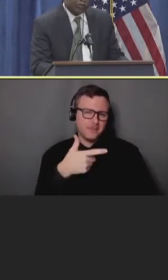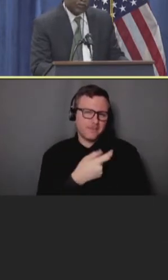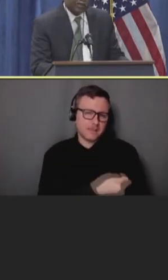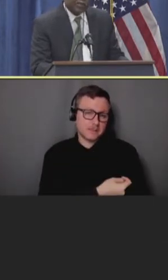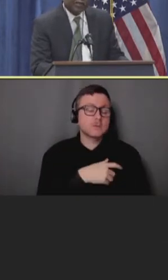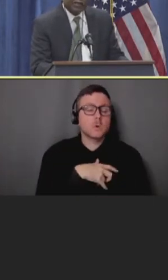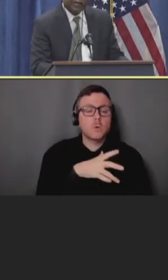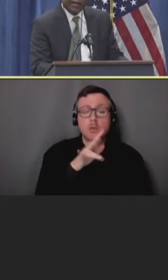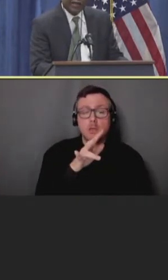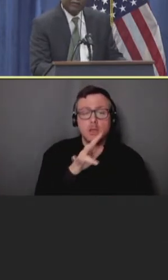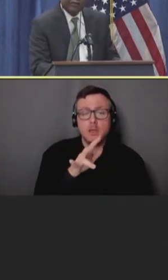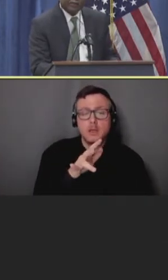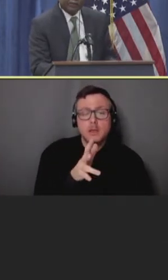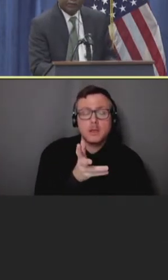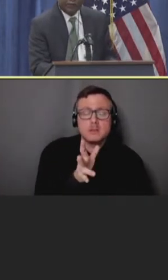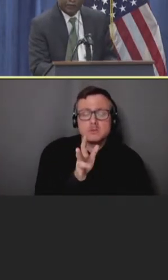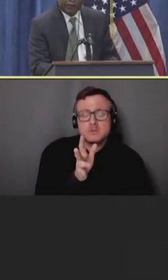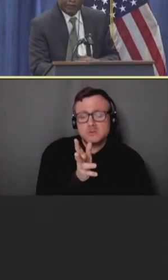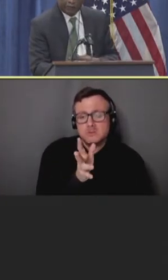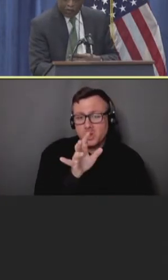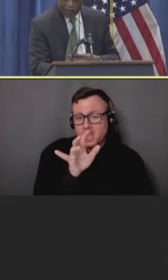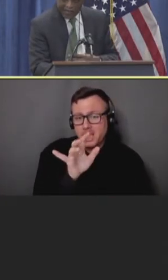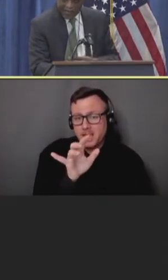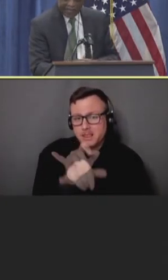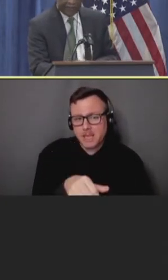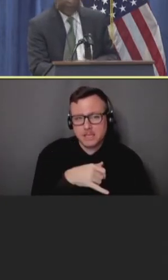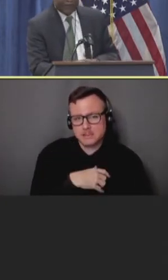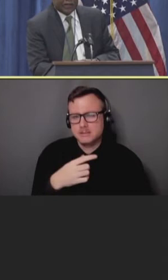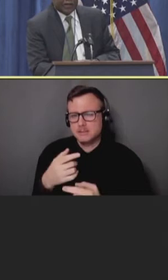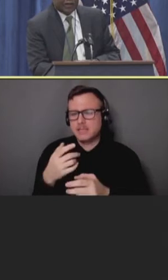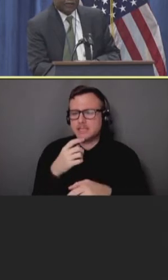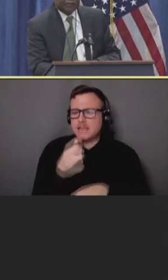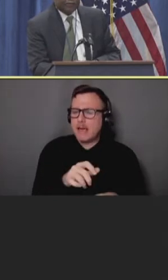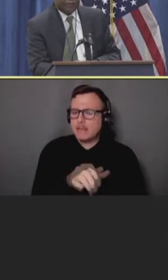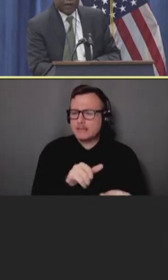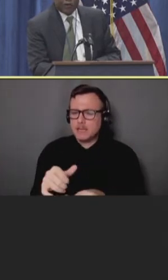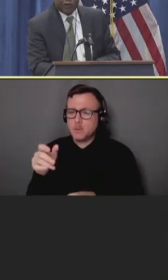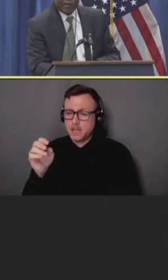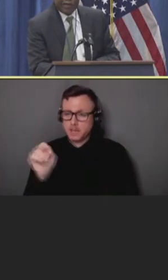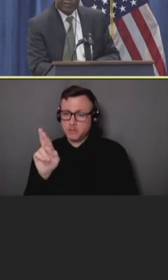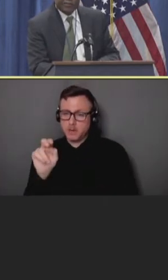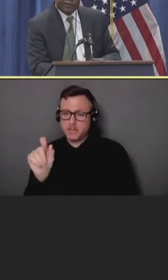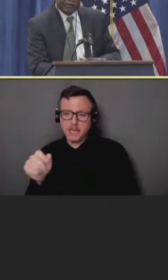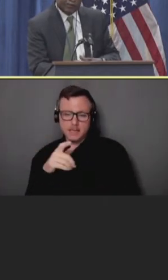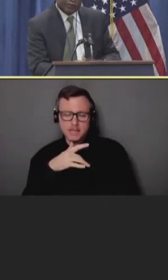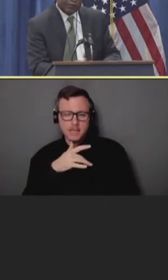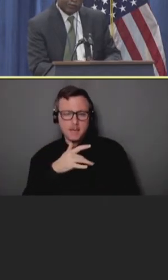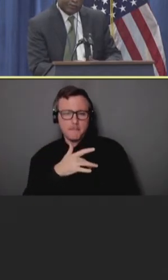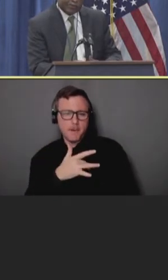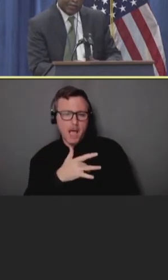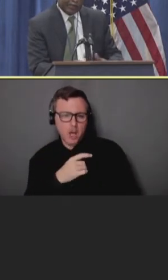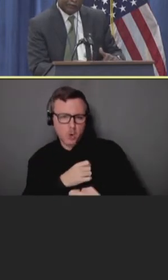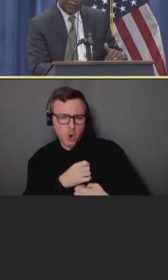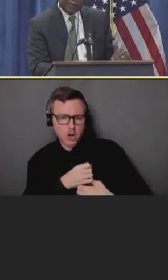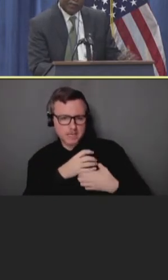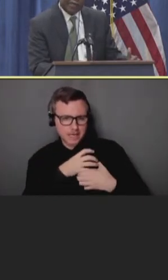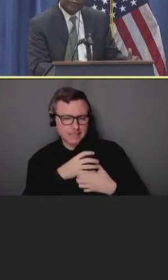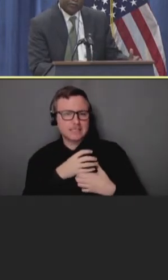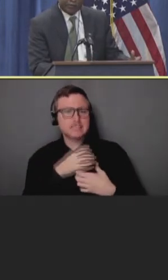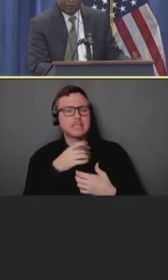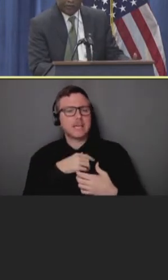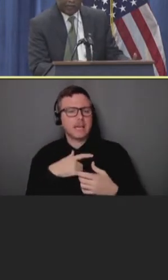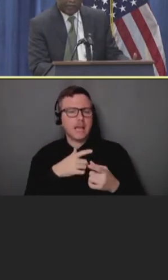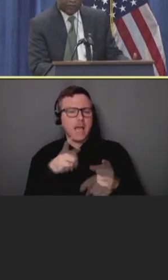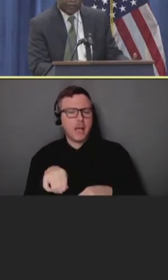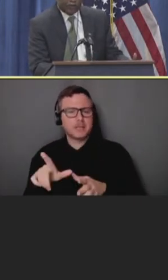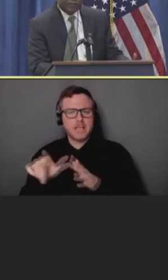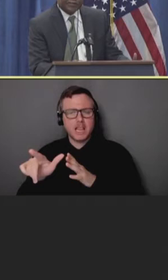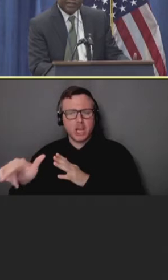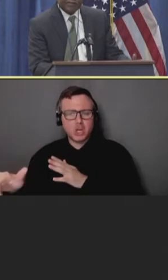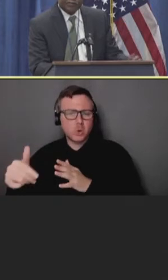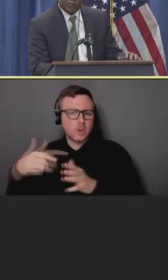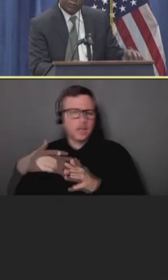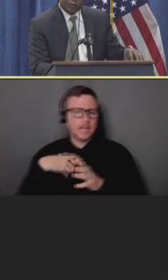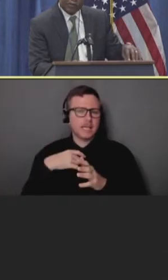unlike our mRNA, myocarditis occurs a little bit later in its onset so between